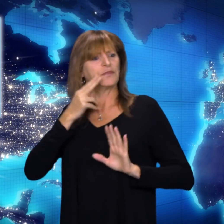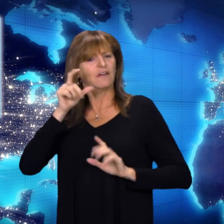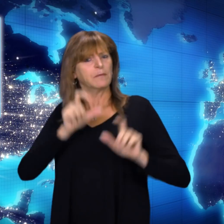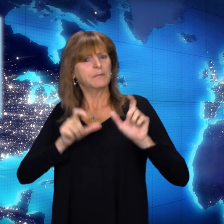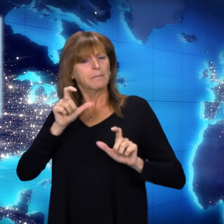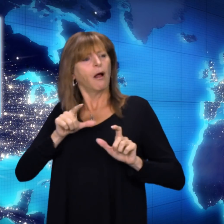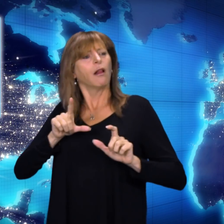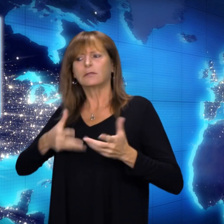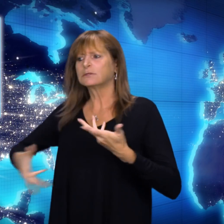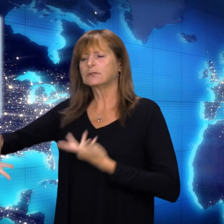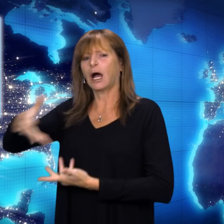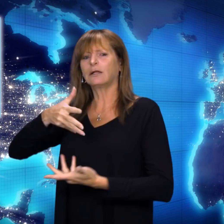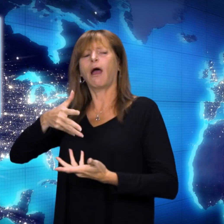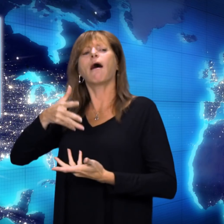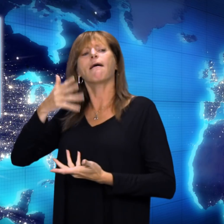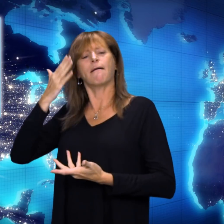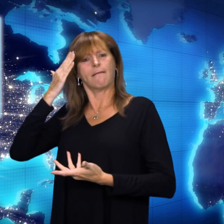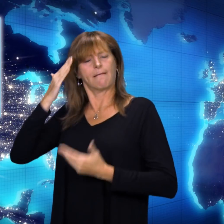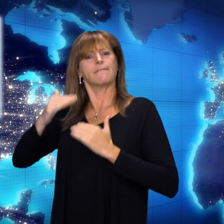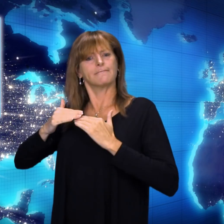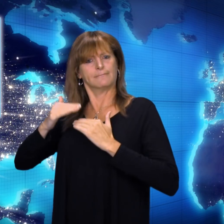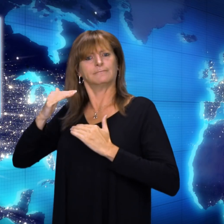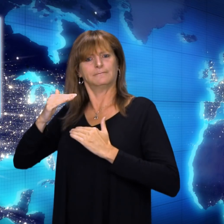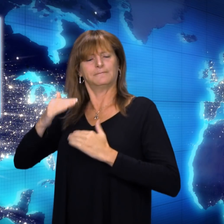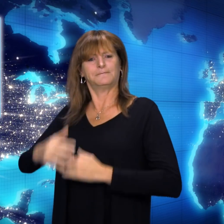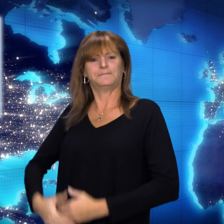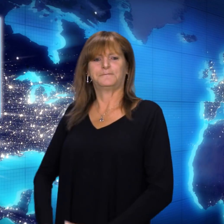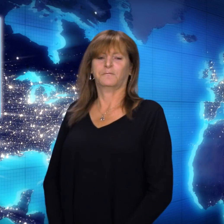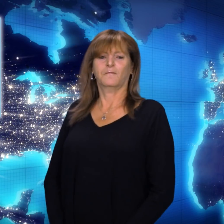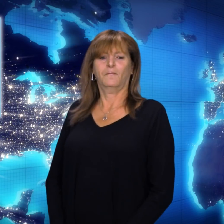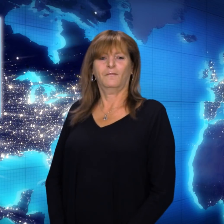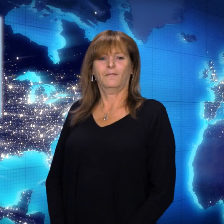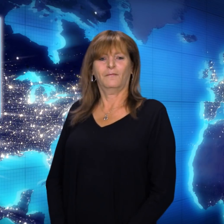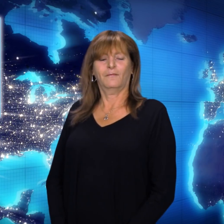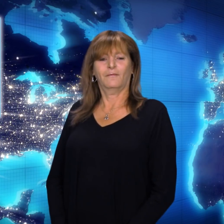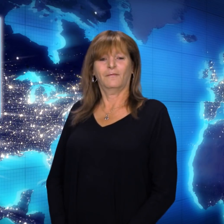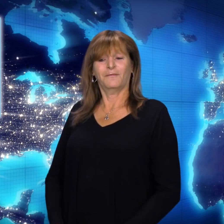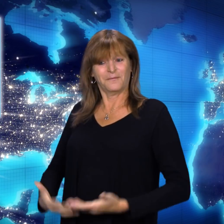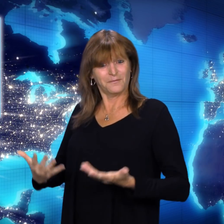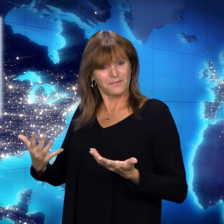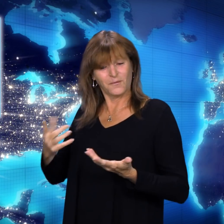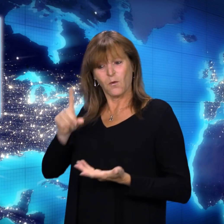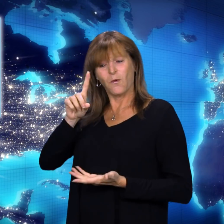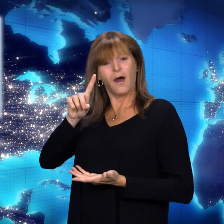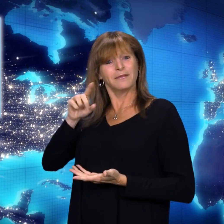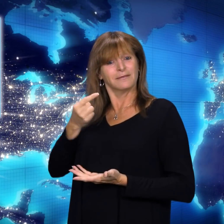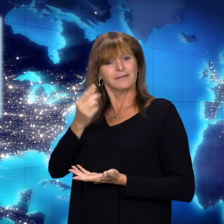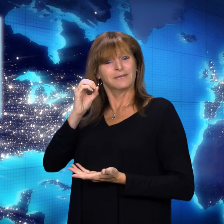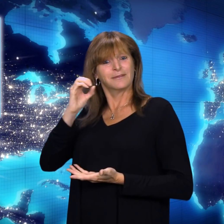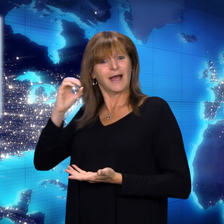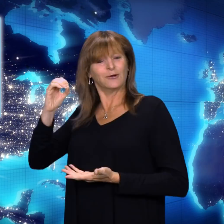other deaf-owned restaurants have